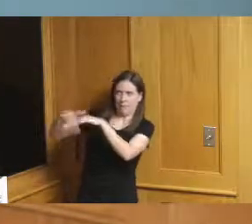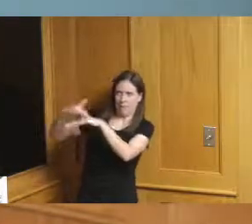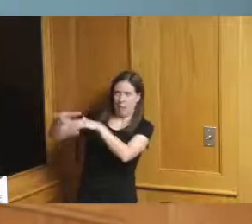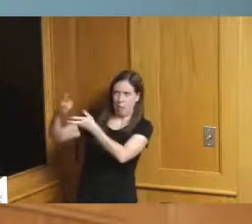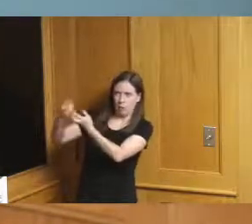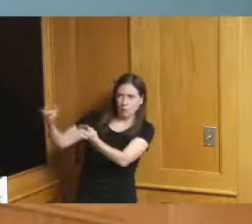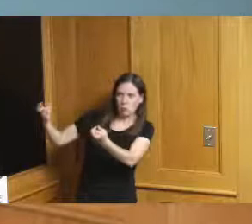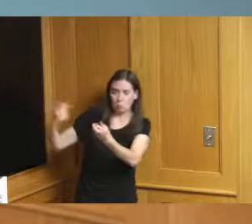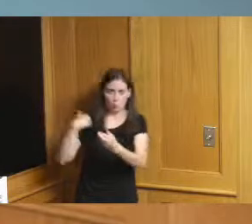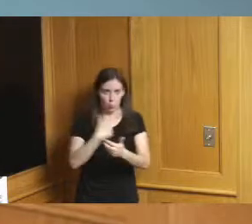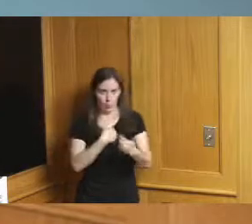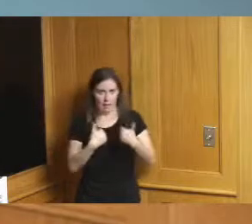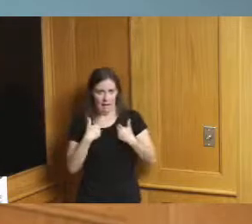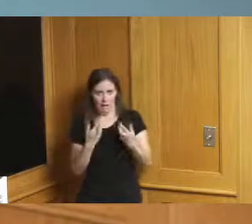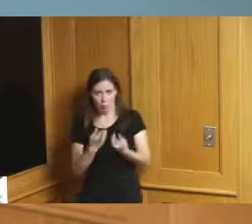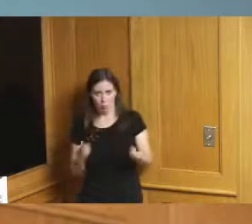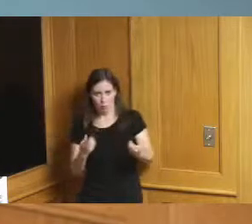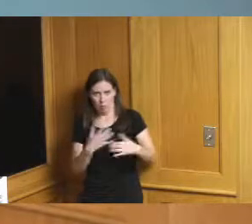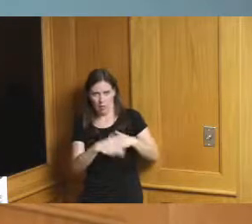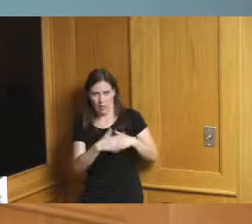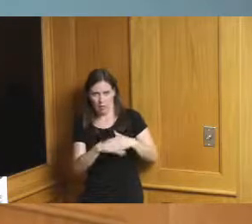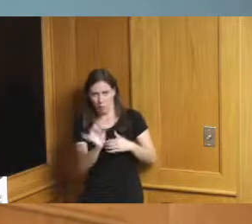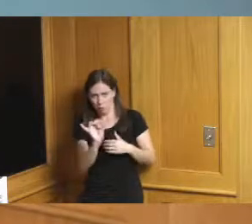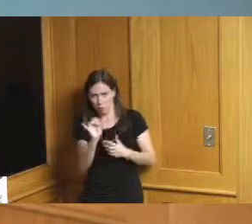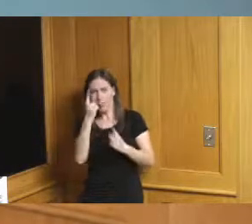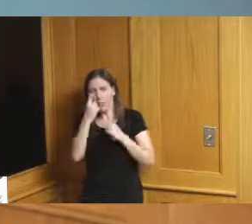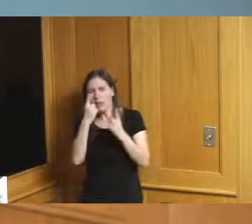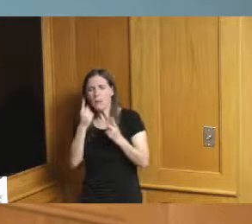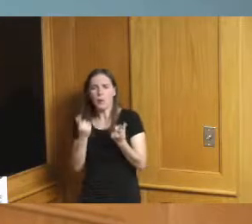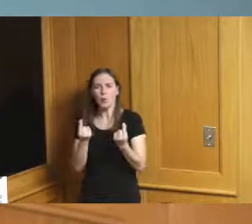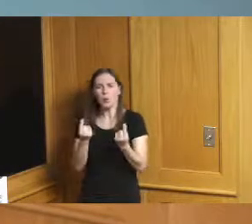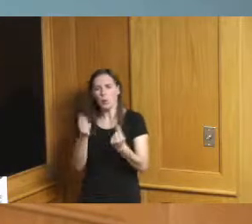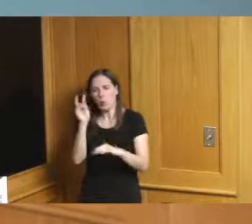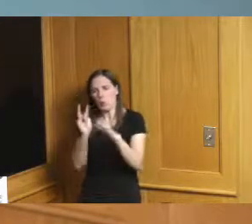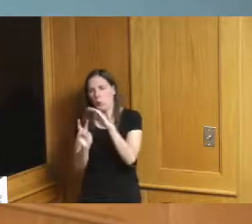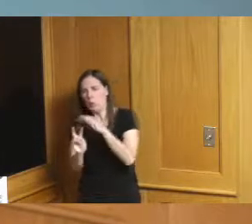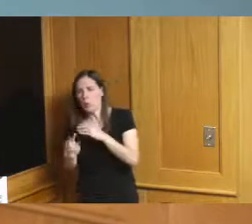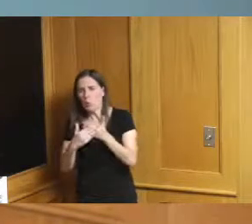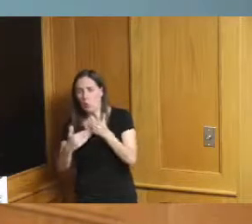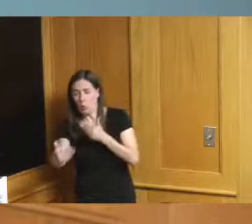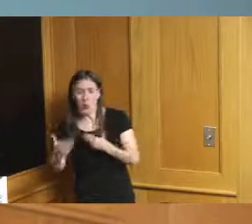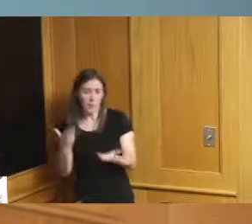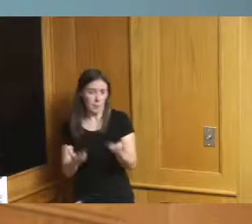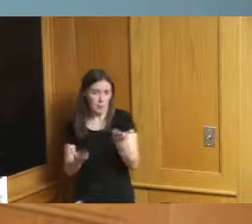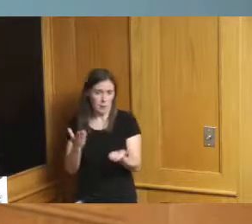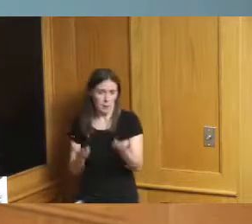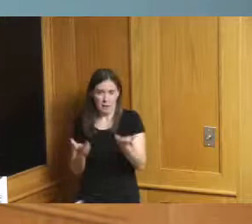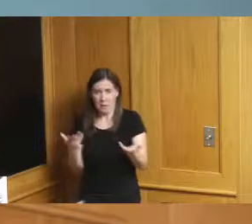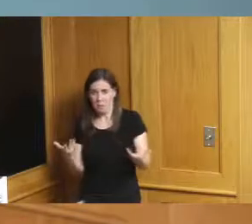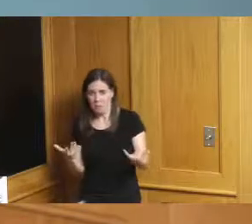and then we can maybe look at moving forward if we have to if it requires us to make us a vote